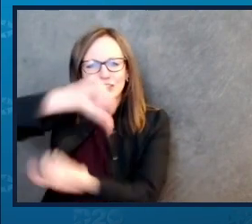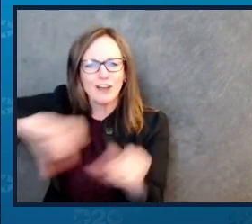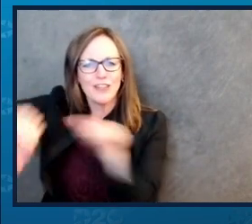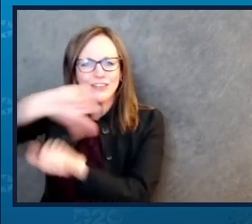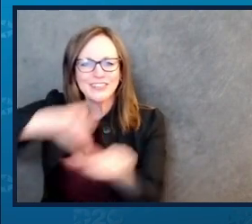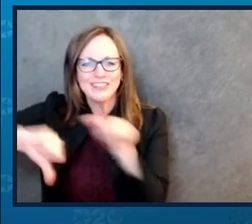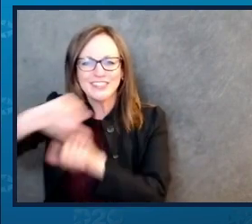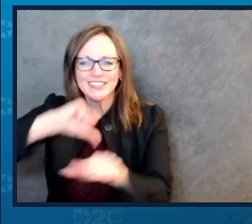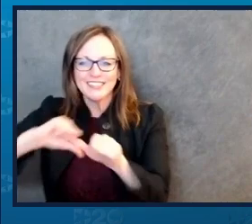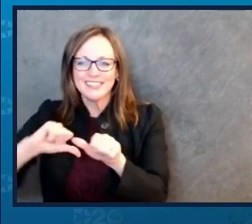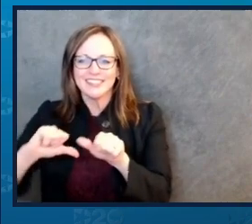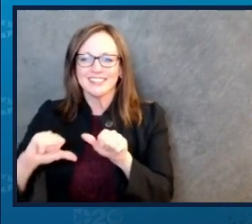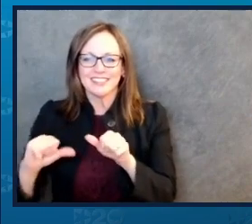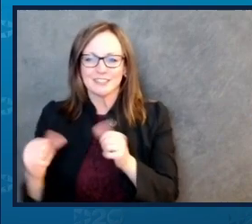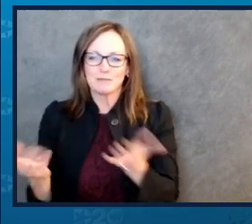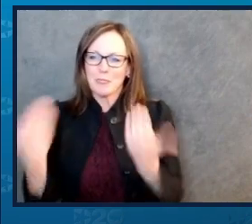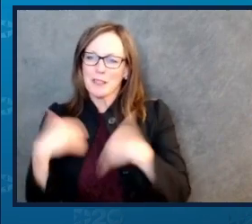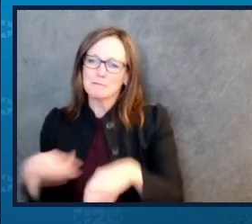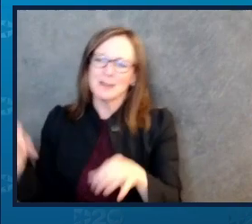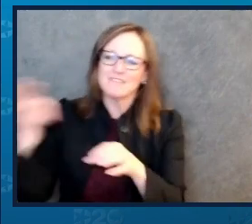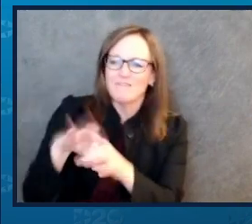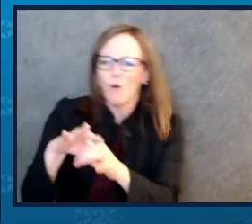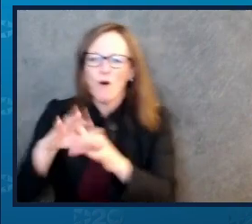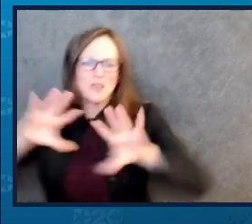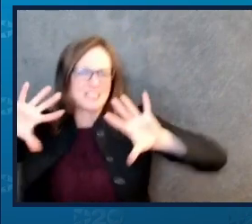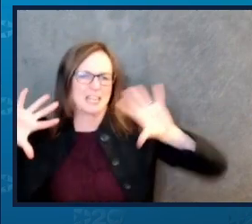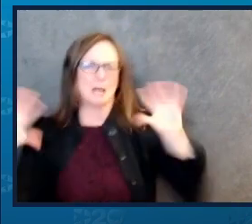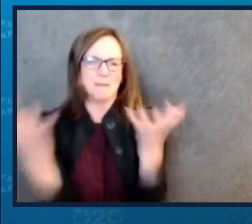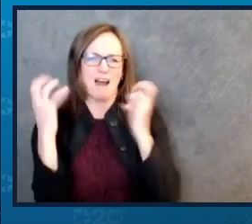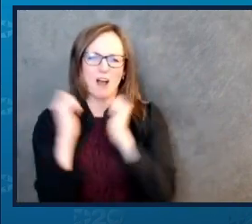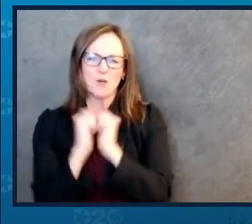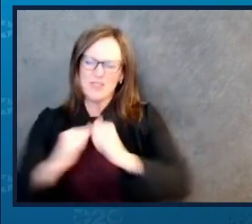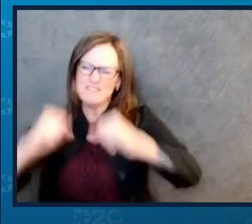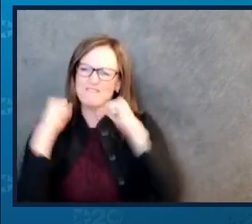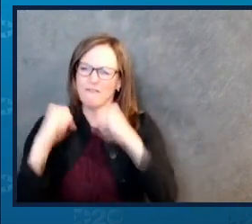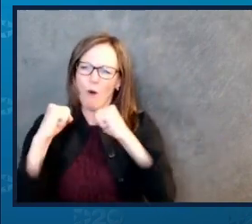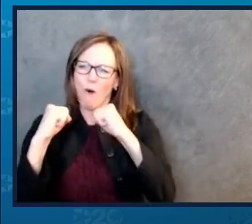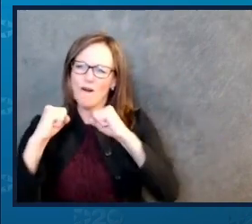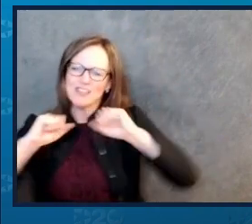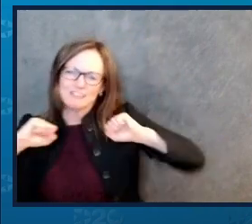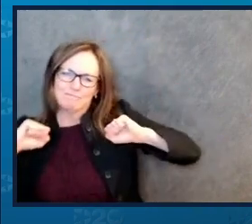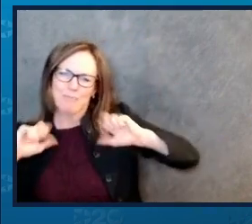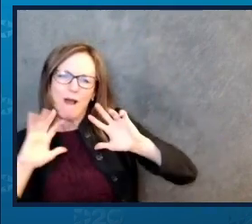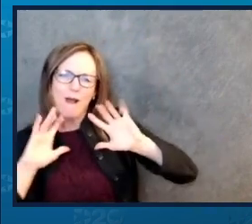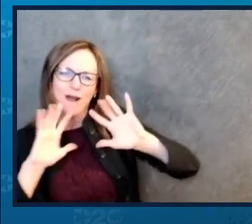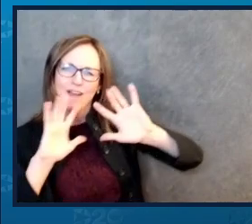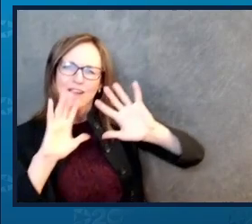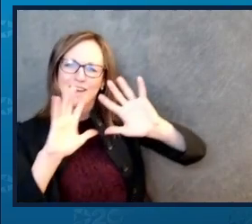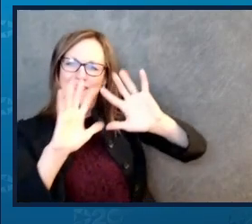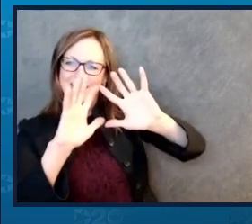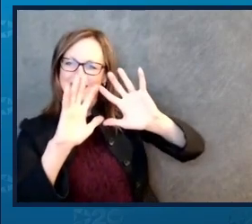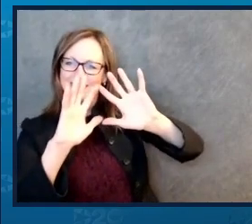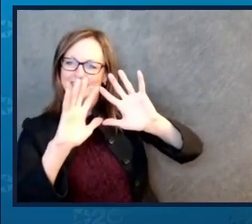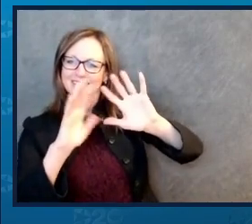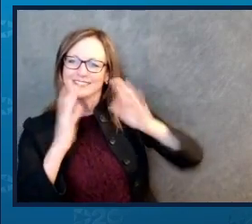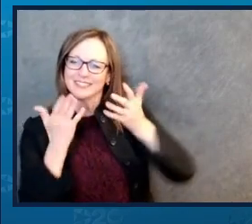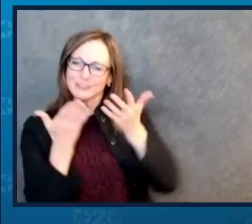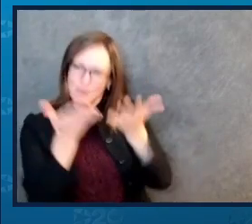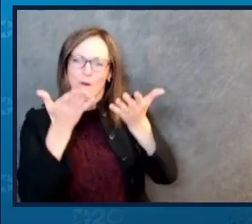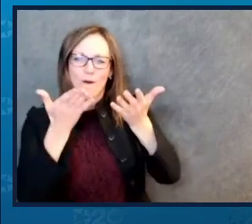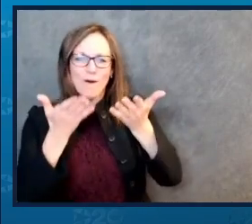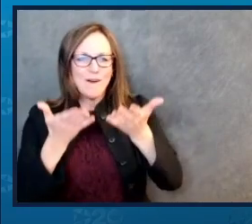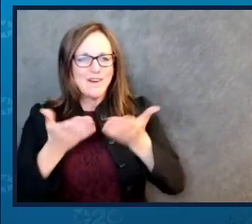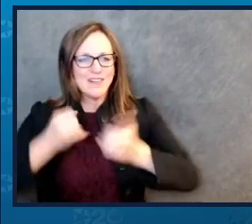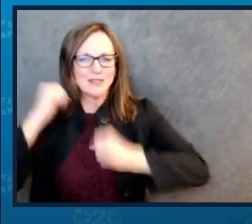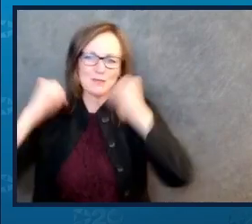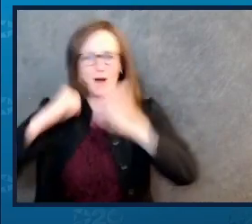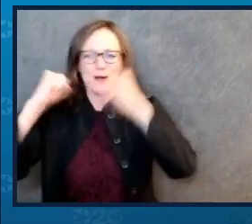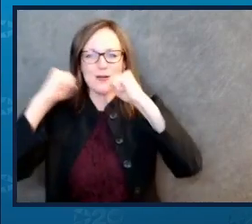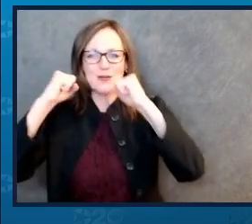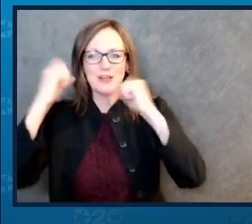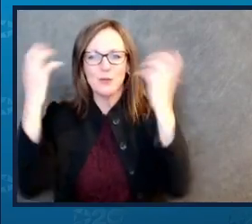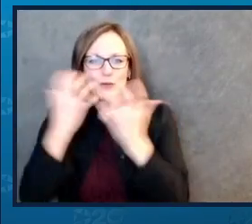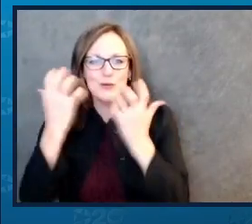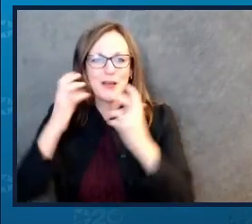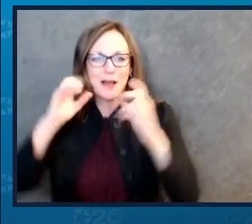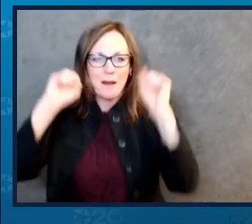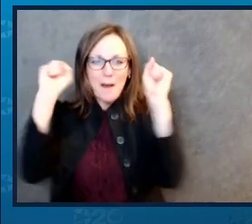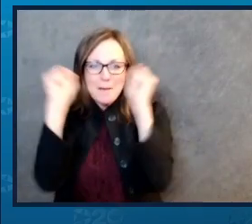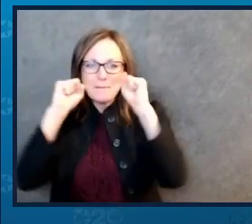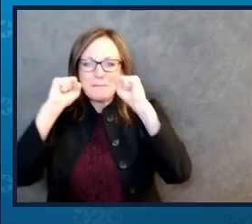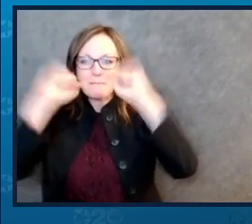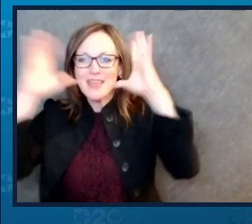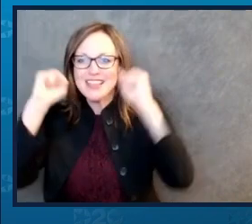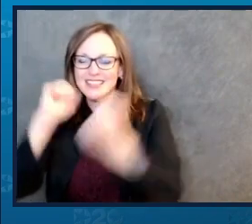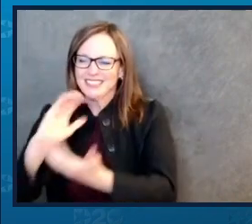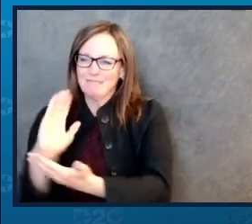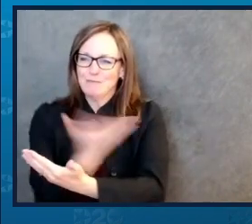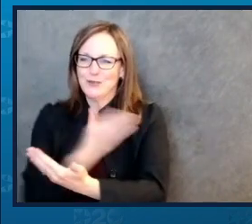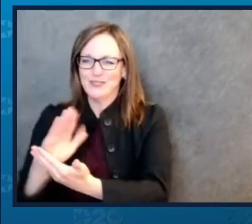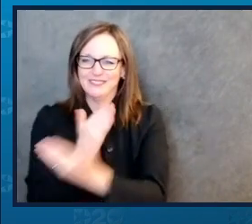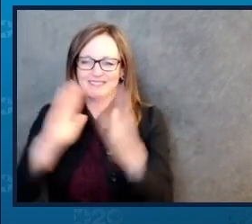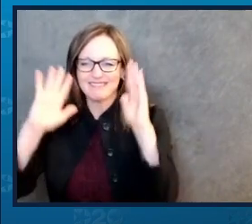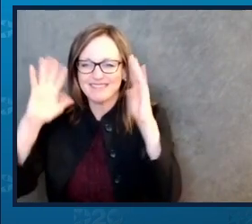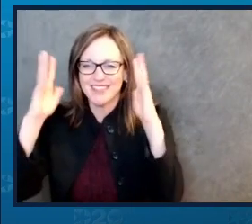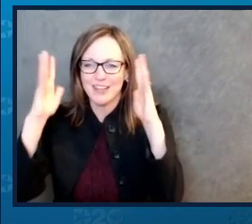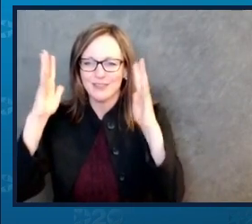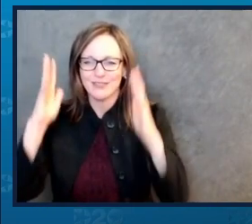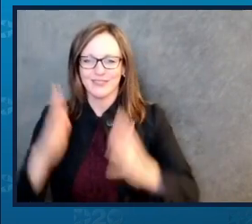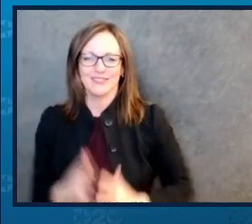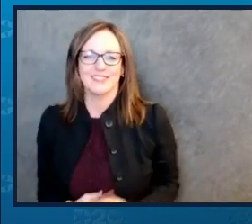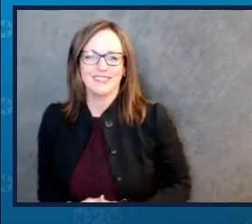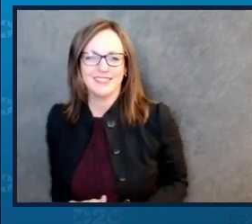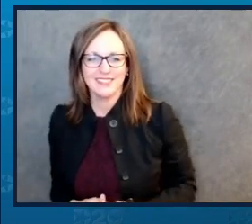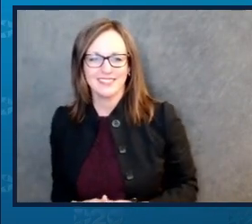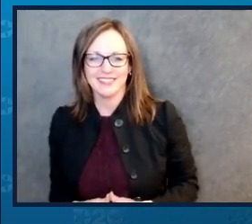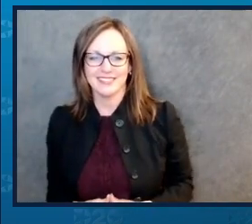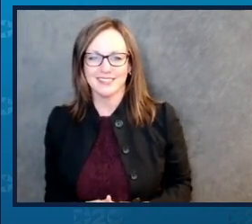LET'S GO.